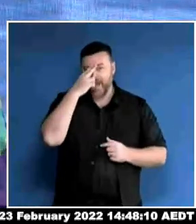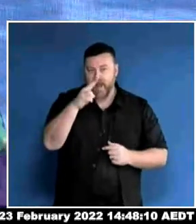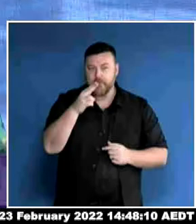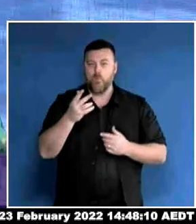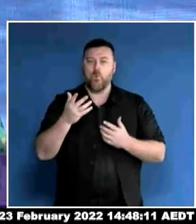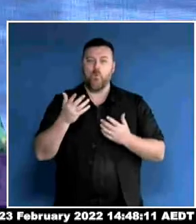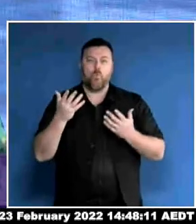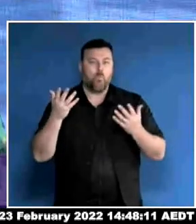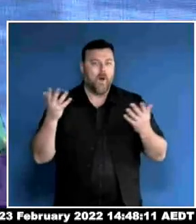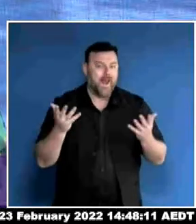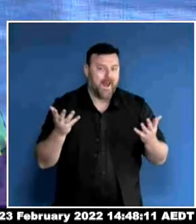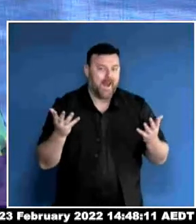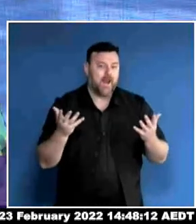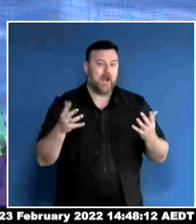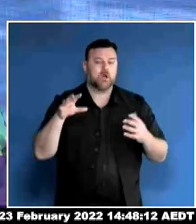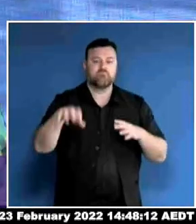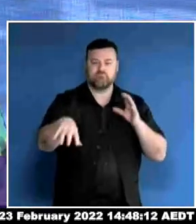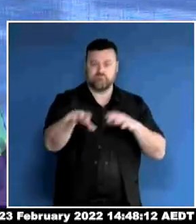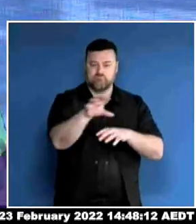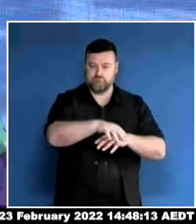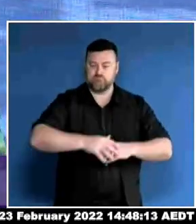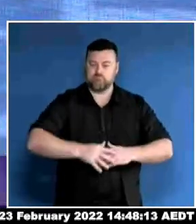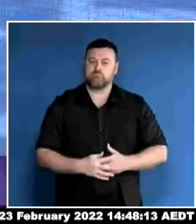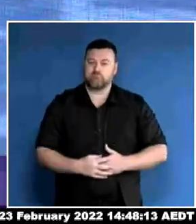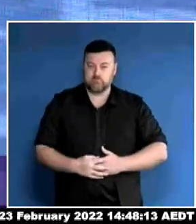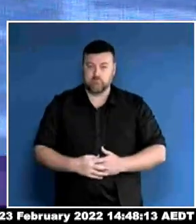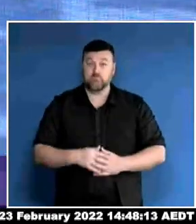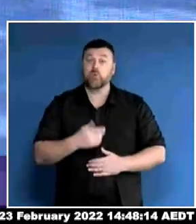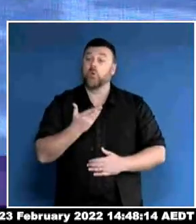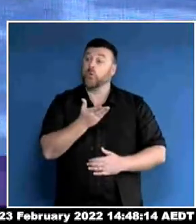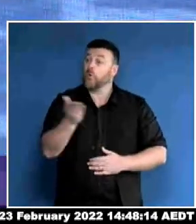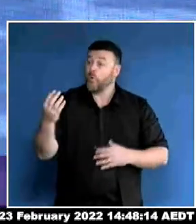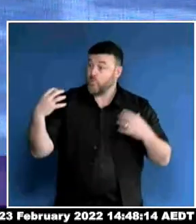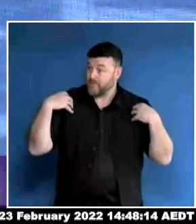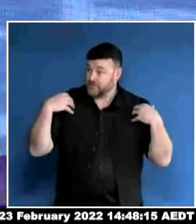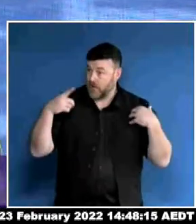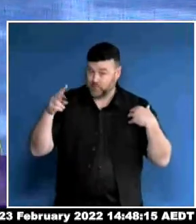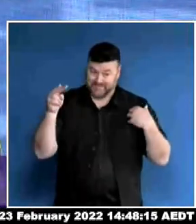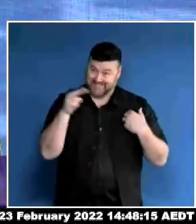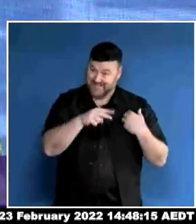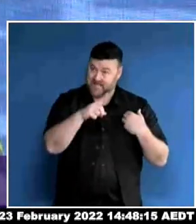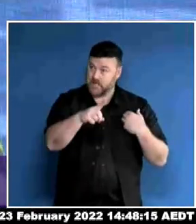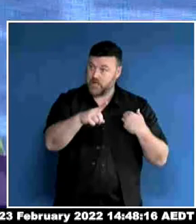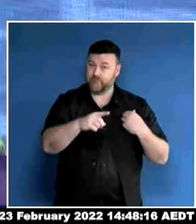So, Commissioners, you will see that the first photograph is up on the screen.